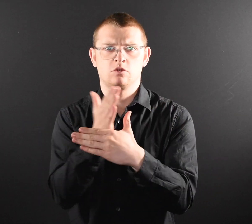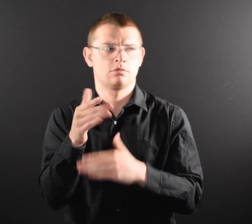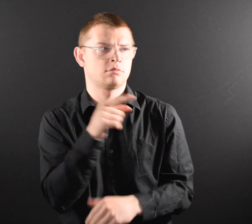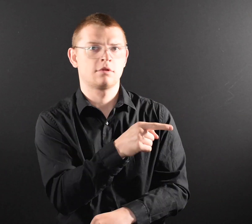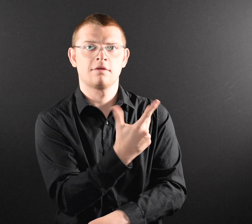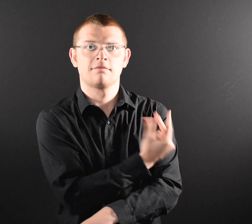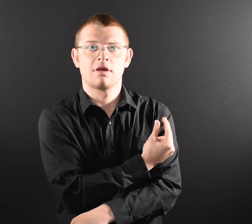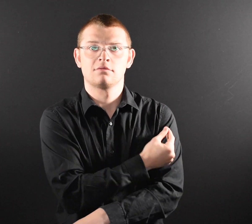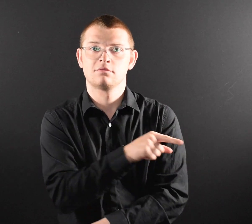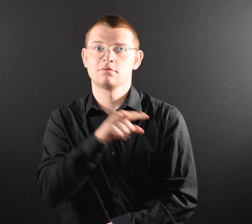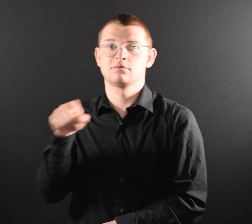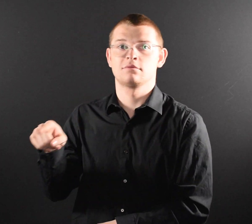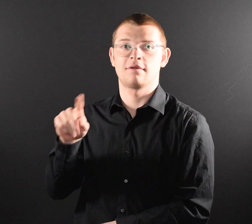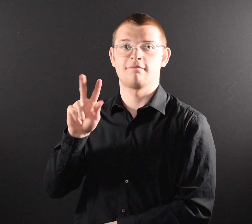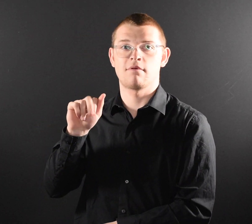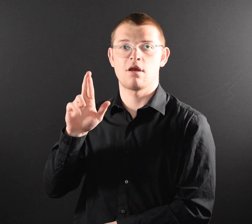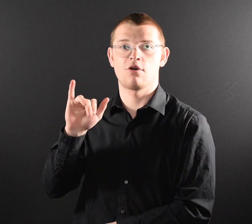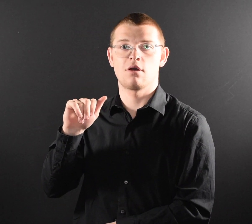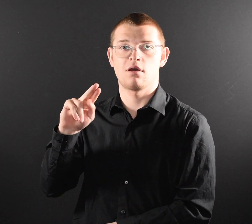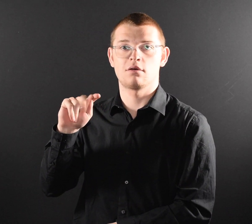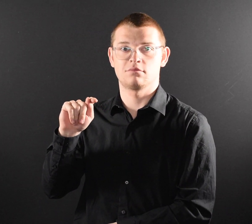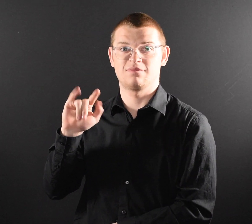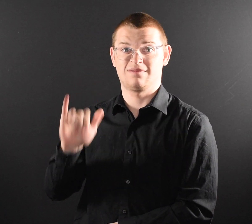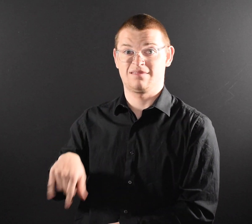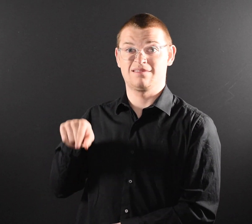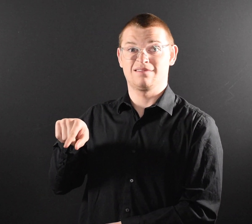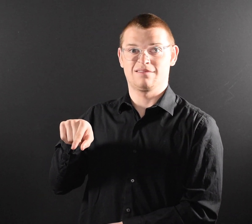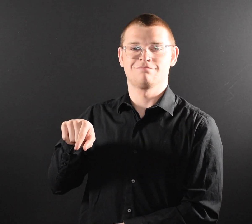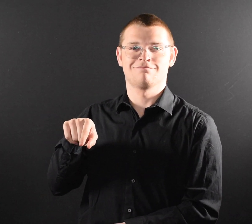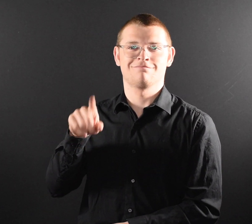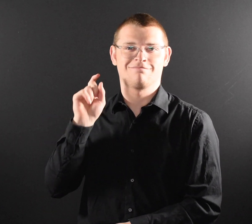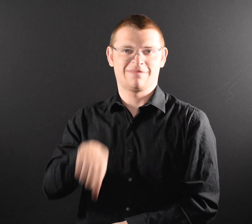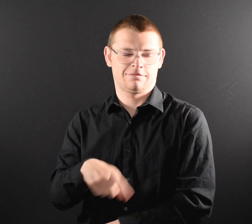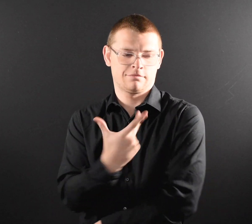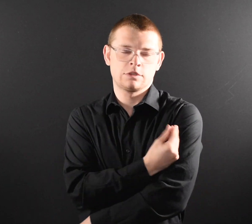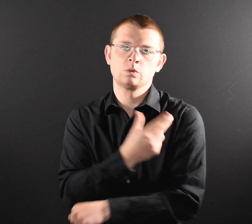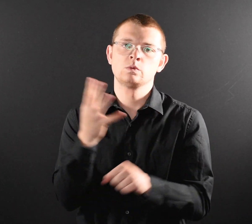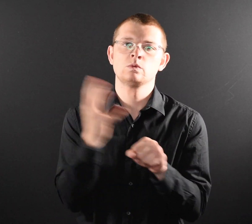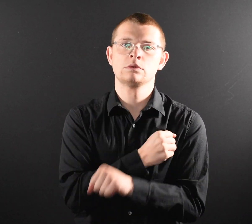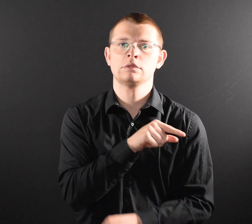There's a race between vaccines and variants – and the vaccines must win.